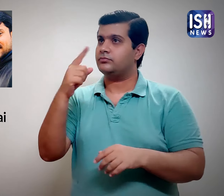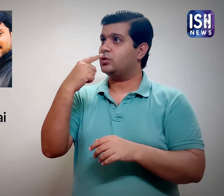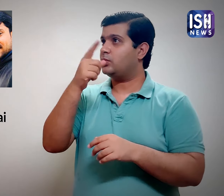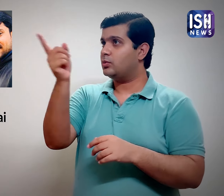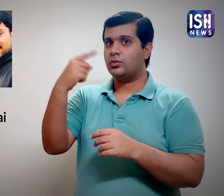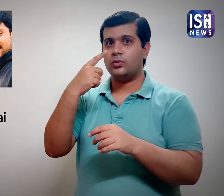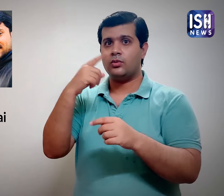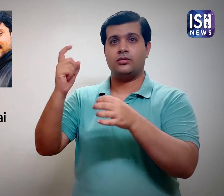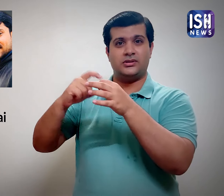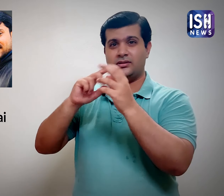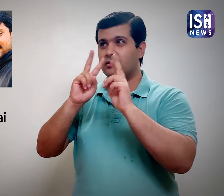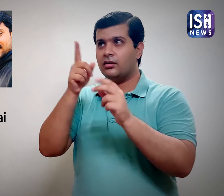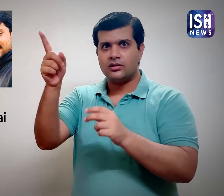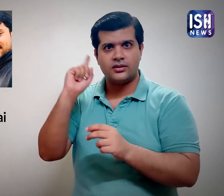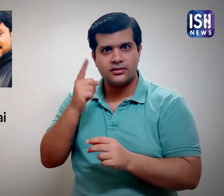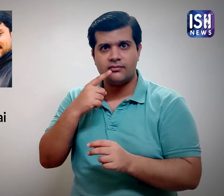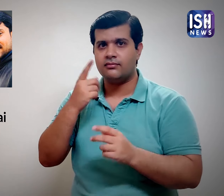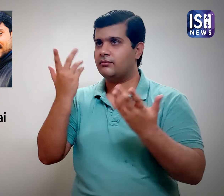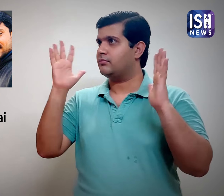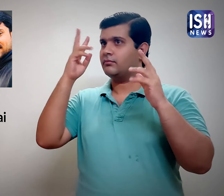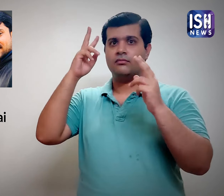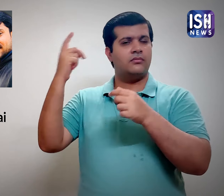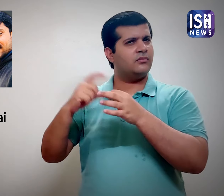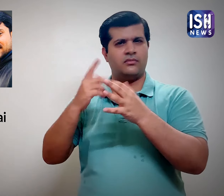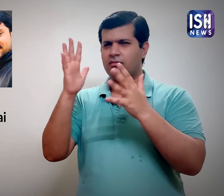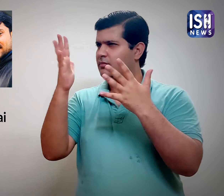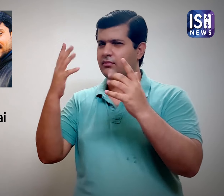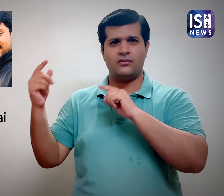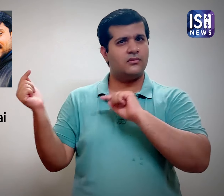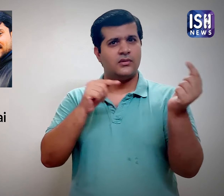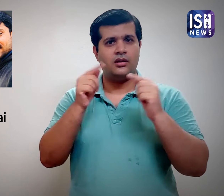The police began verifying everyone. When the police saw it was a Deaf man, was a quarrel.